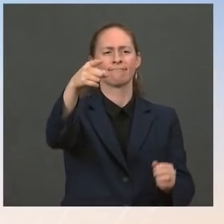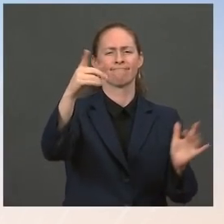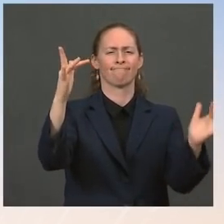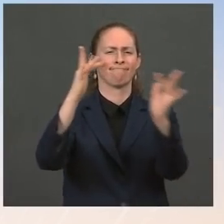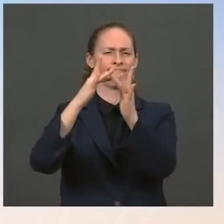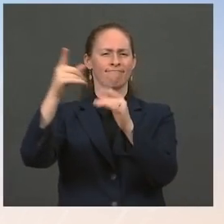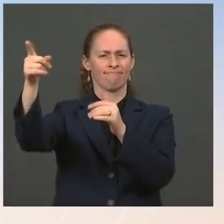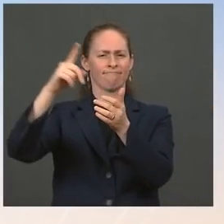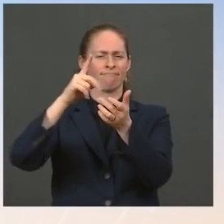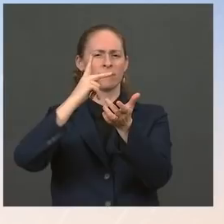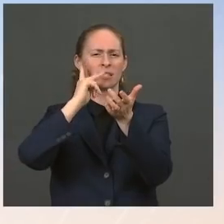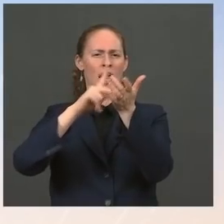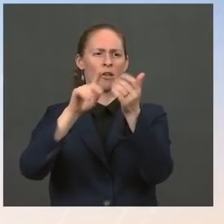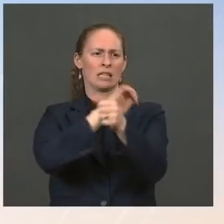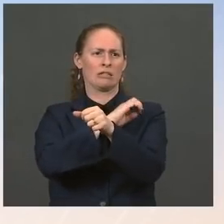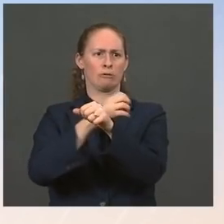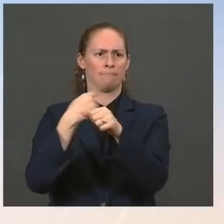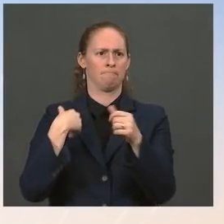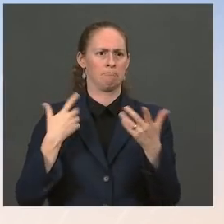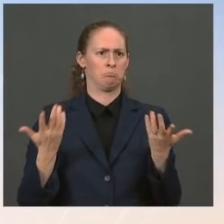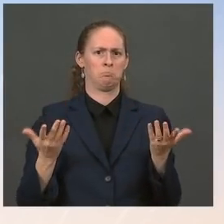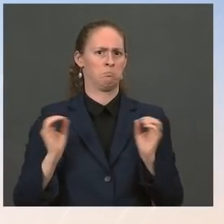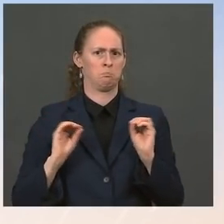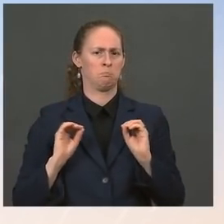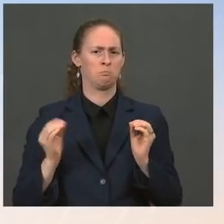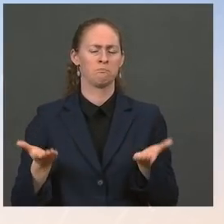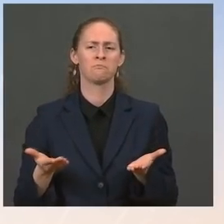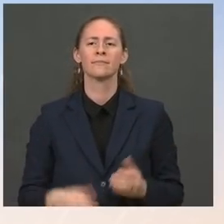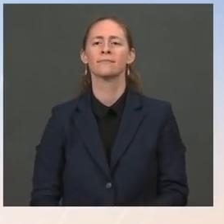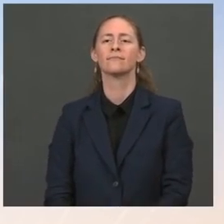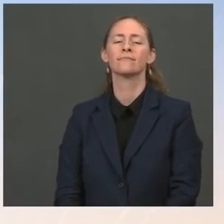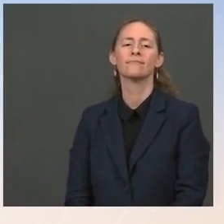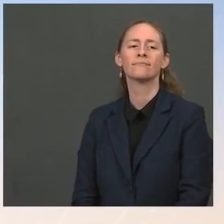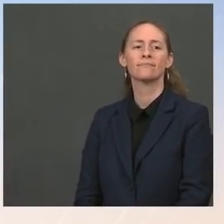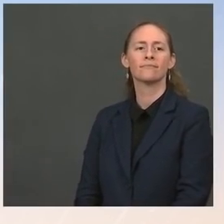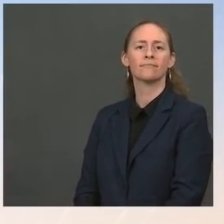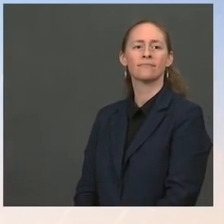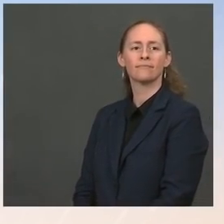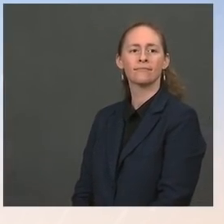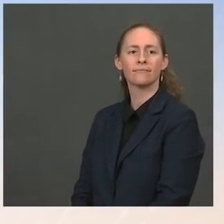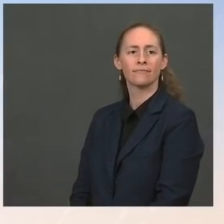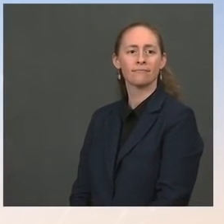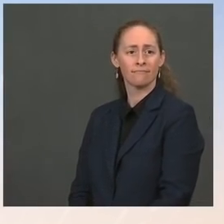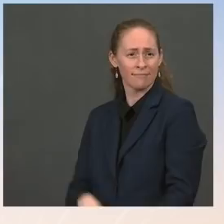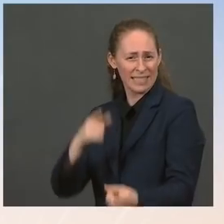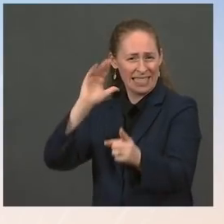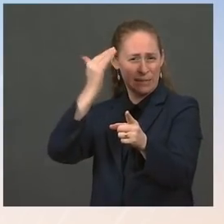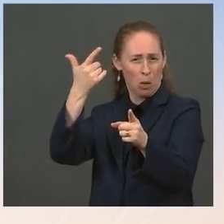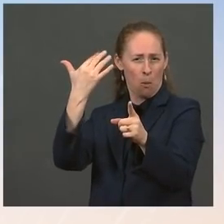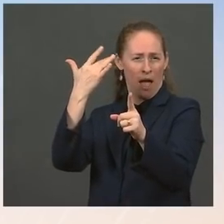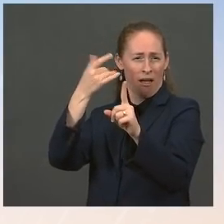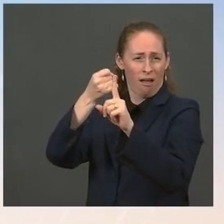The Press: Thank you. >> Ms. Psaki: Go ahead. The Press: Hey, Jen. So, I understand that you're obviously waiting for more details of this proposal from the Senate Minority Leader,